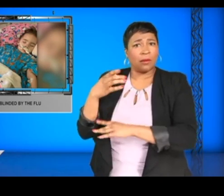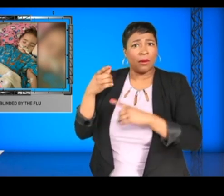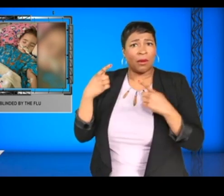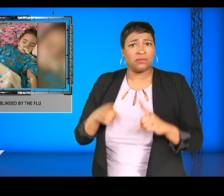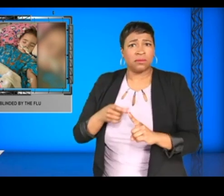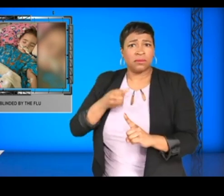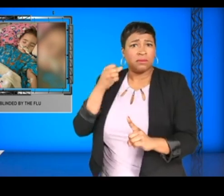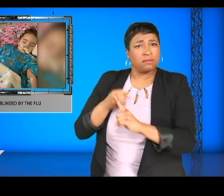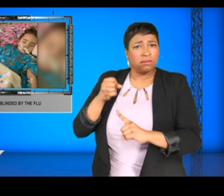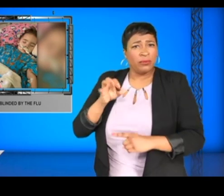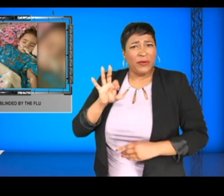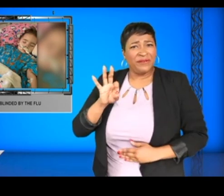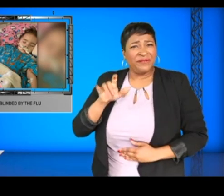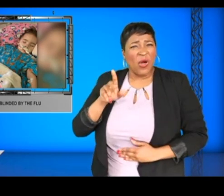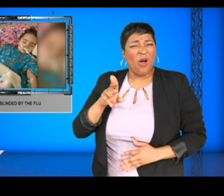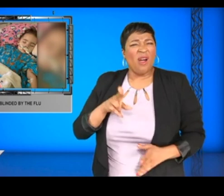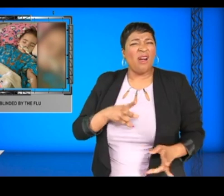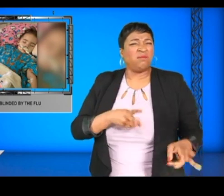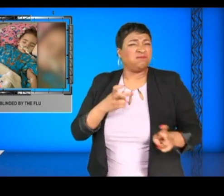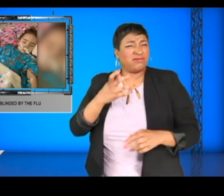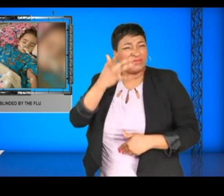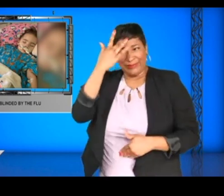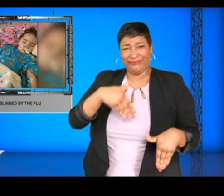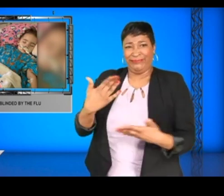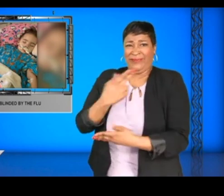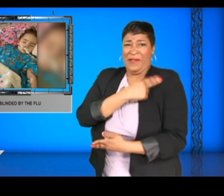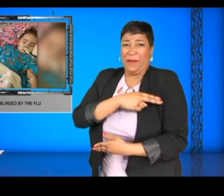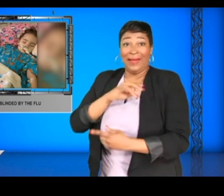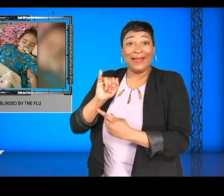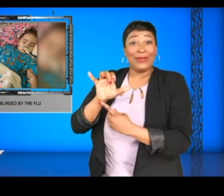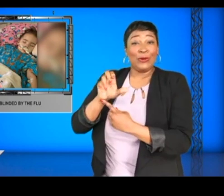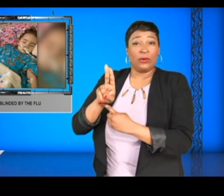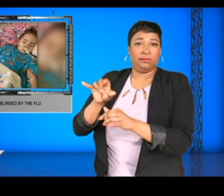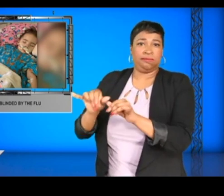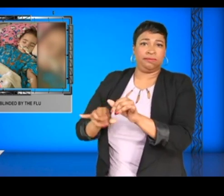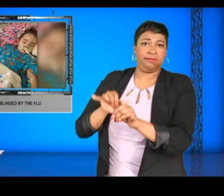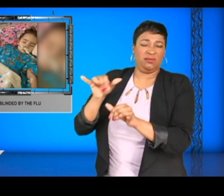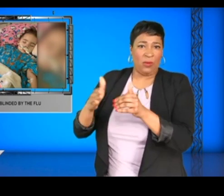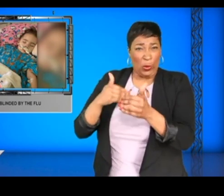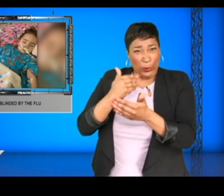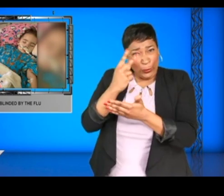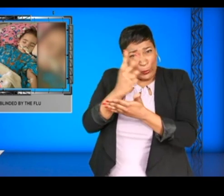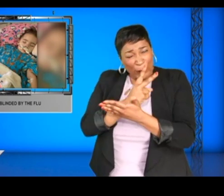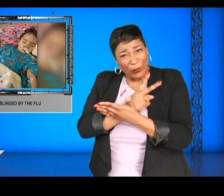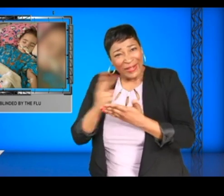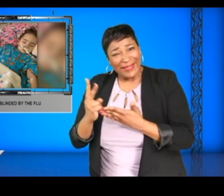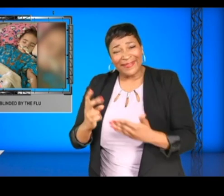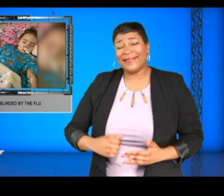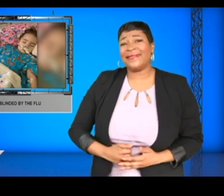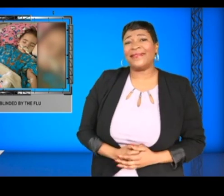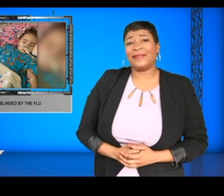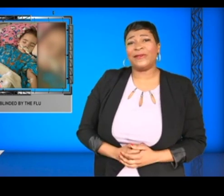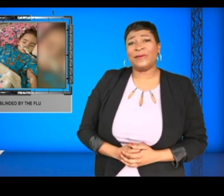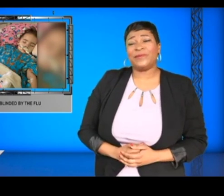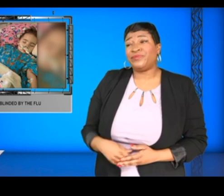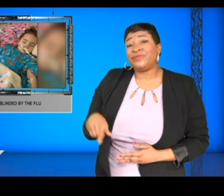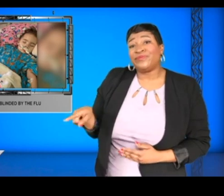days before Christmas and spent nearly 2 weeks in intensive care.